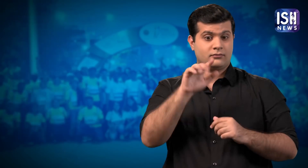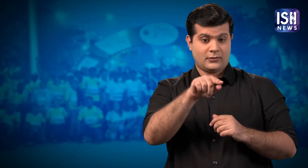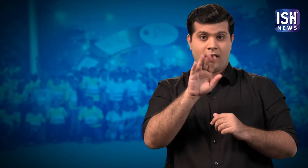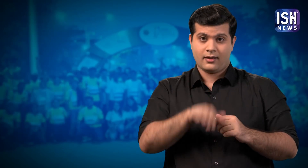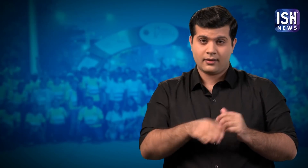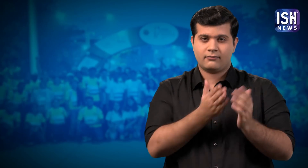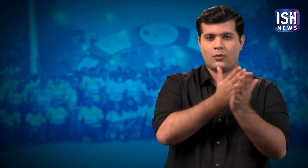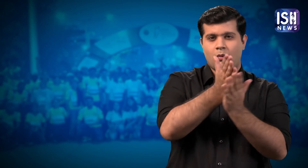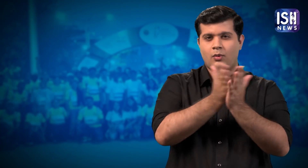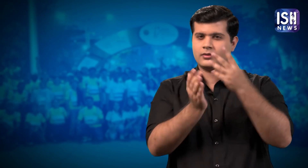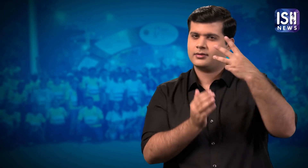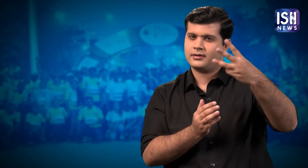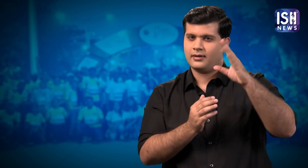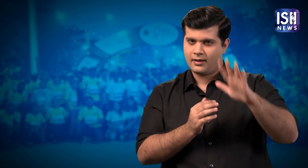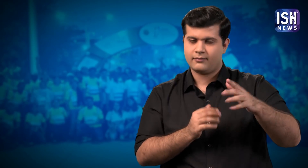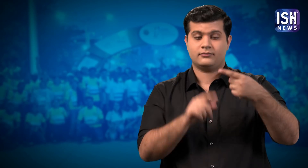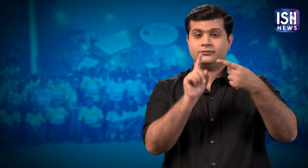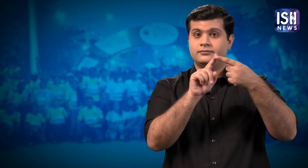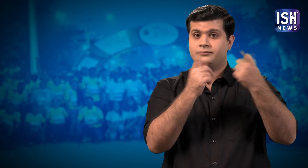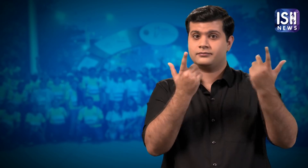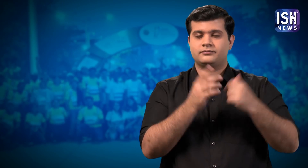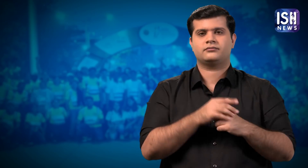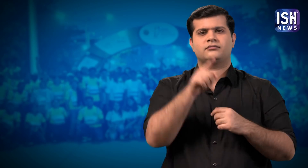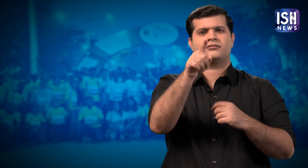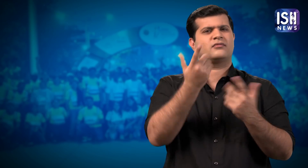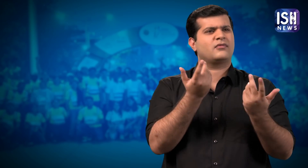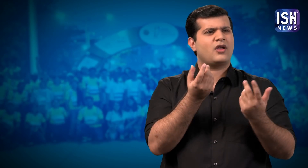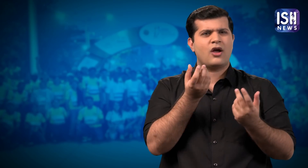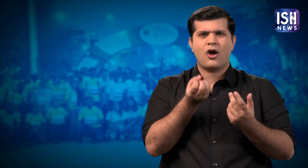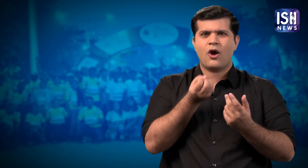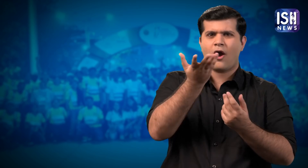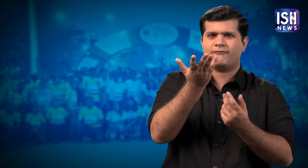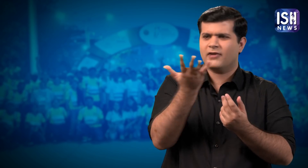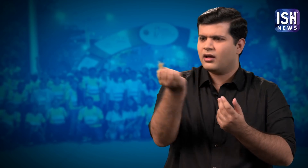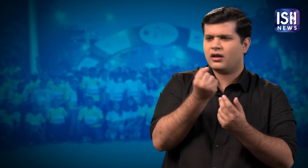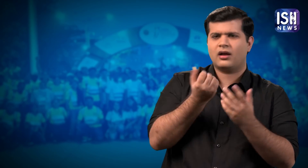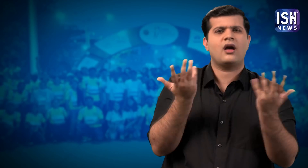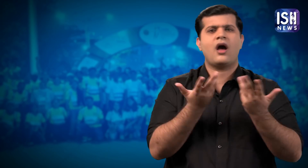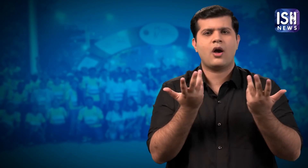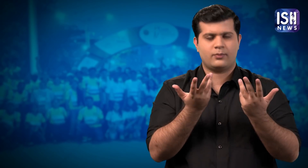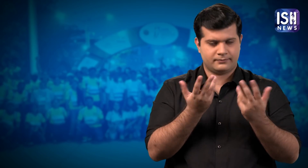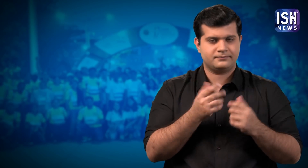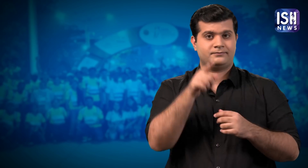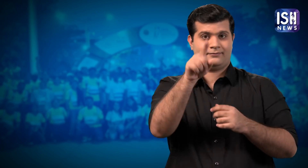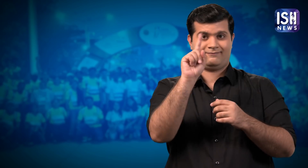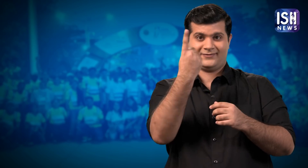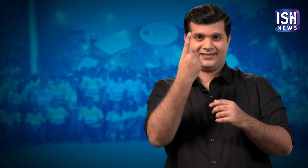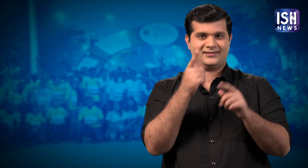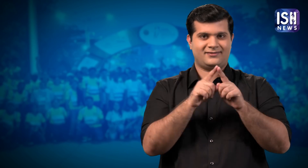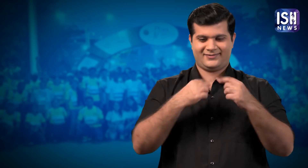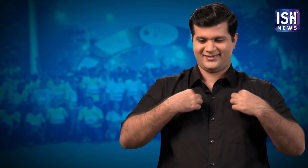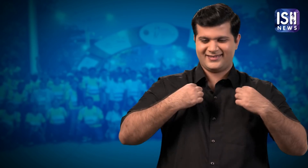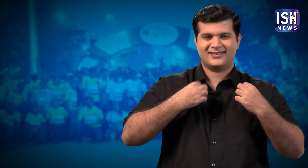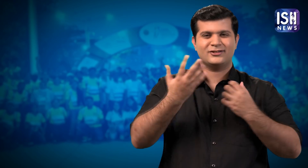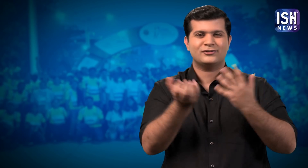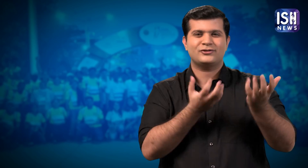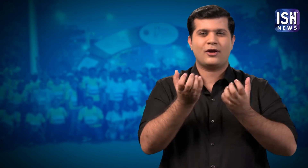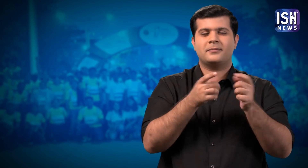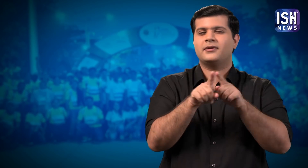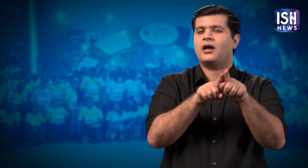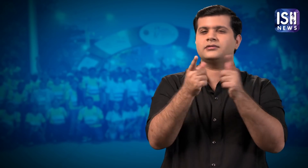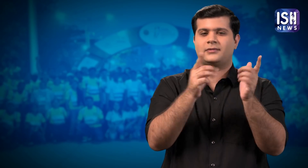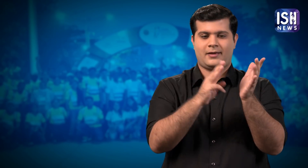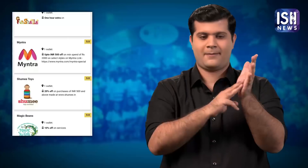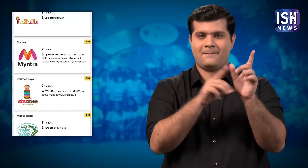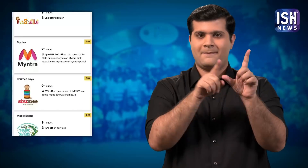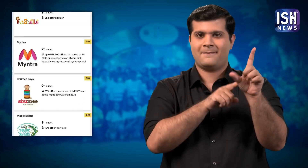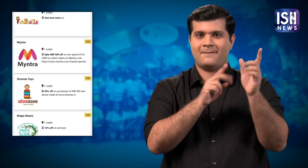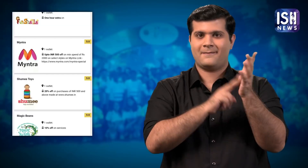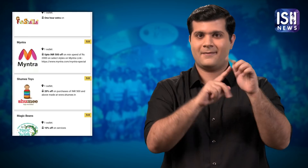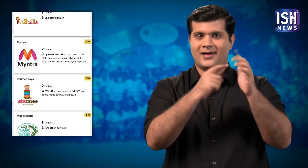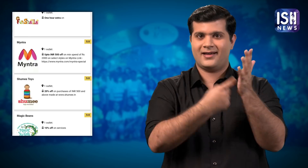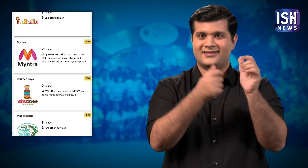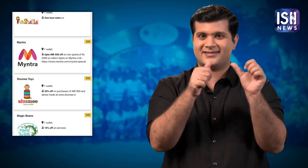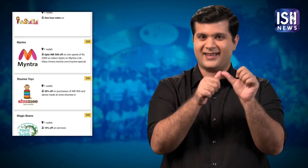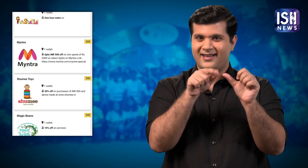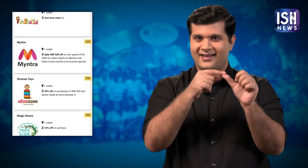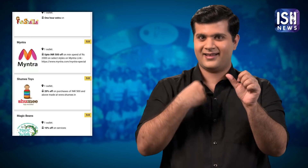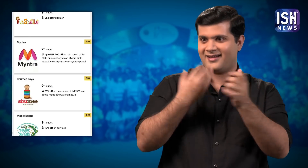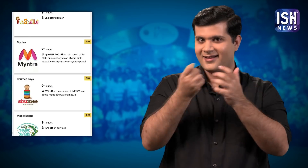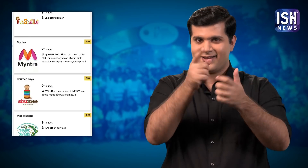There are many ways in which you can avail the discounts. For example if you want to avail discount on Myntra,